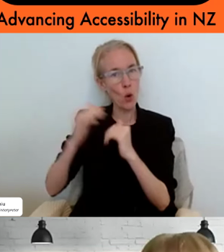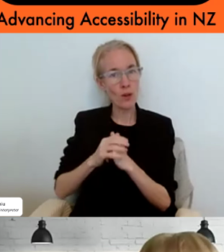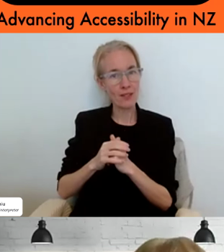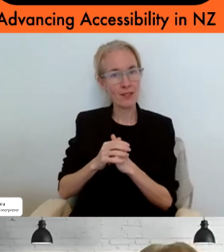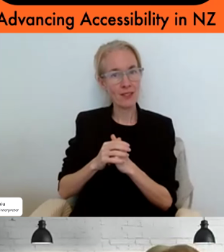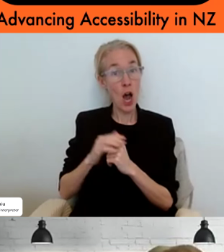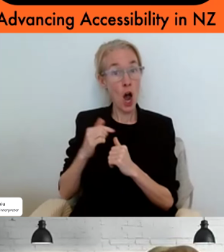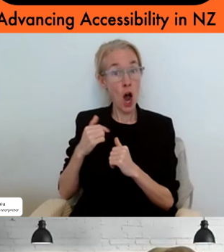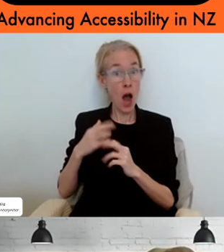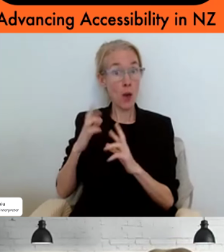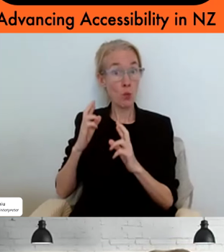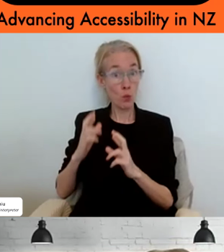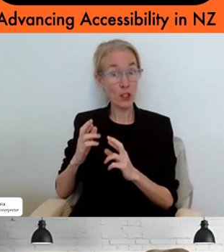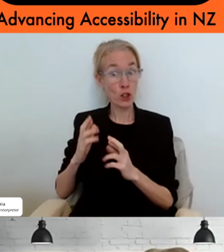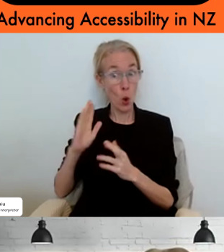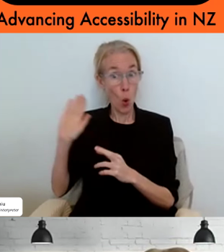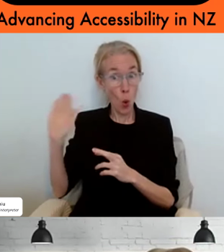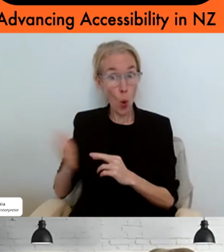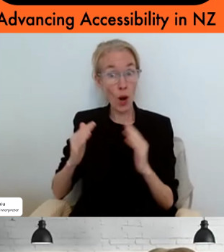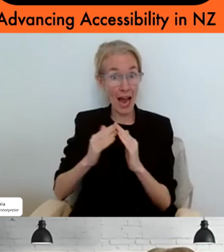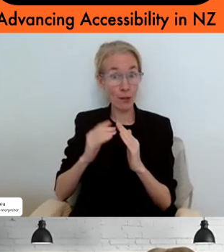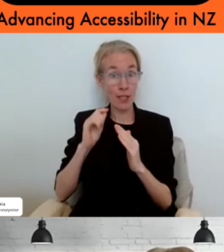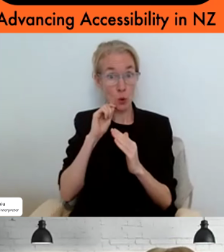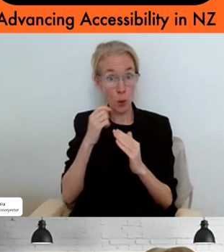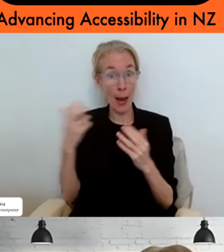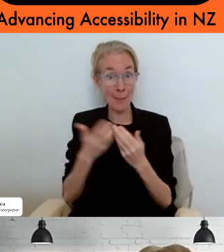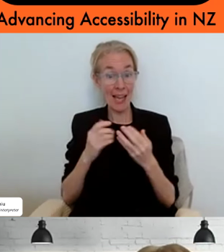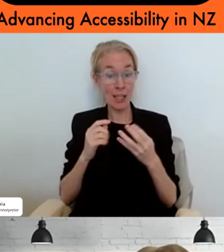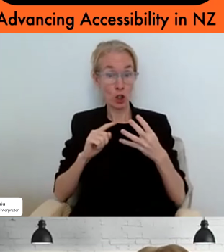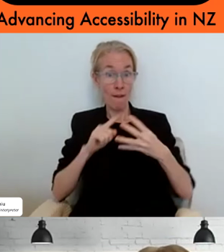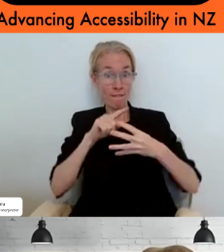and achieve 4 star and that is what Lifemark team have been doing,